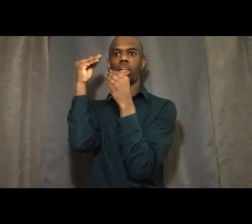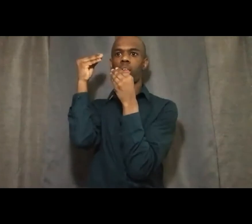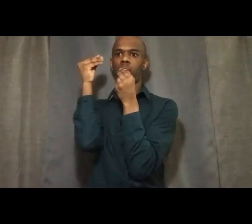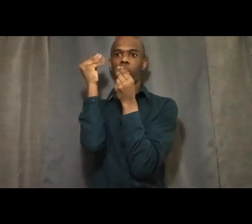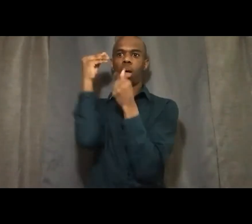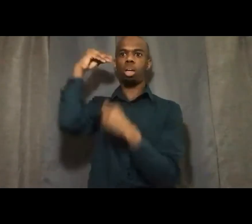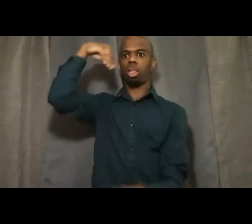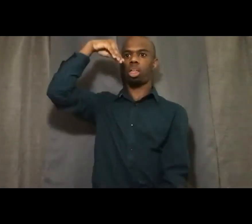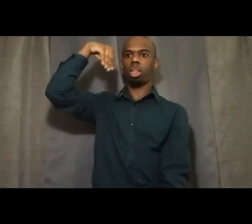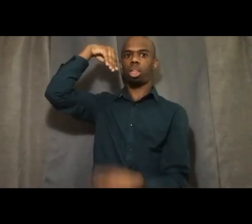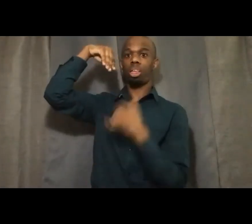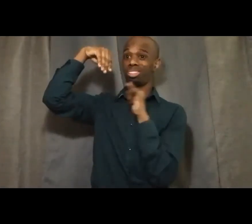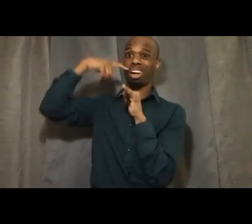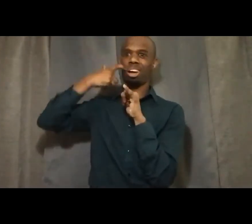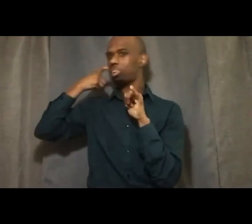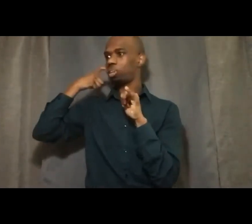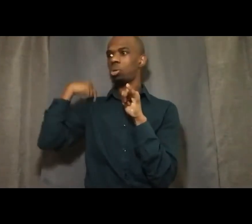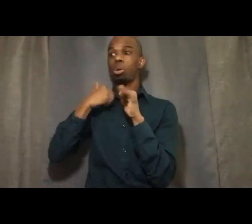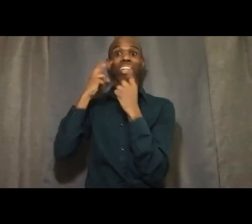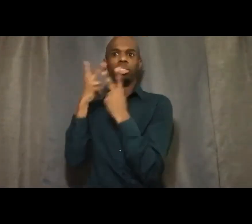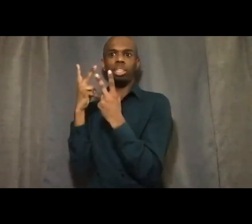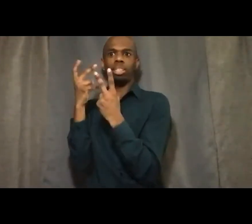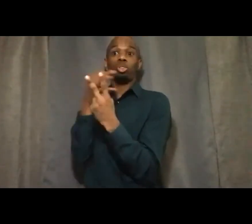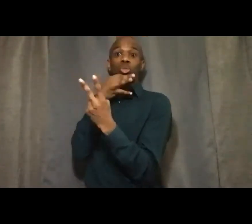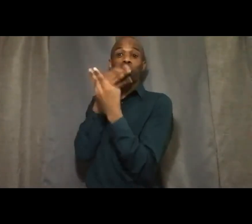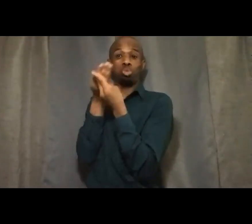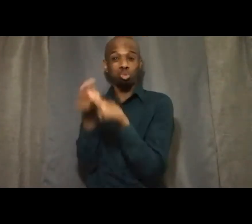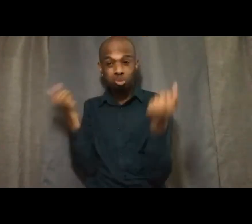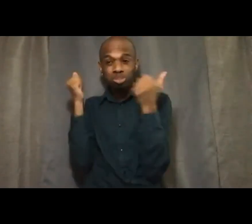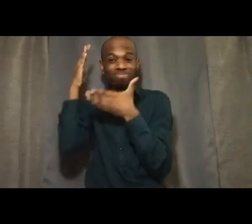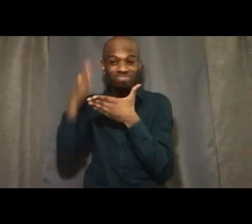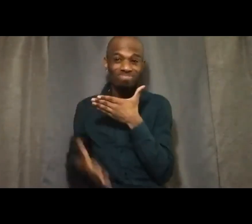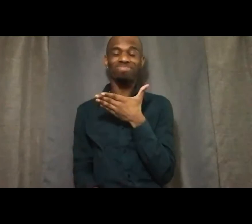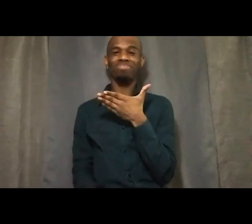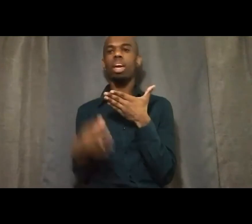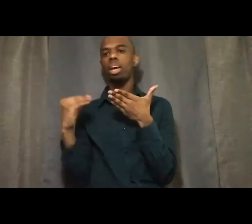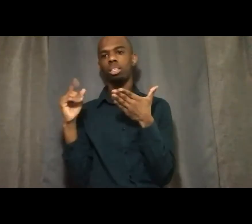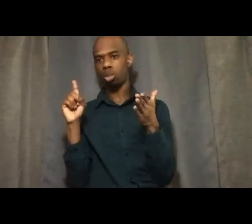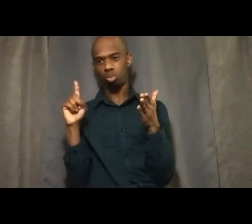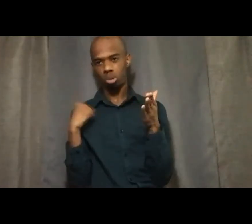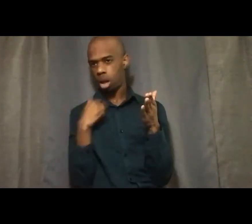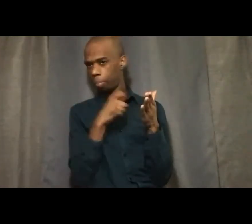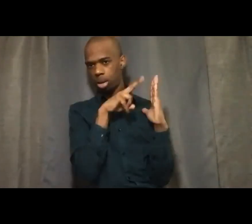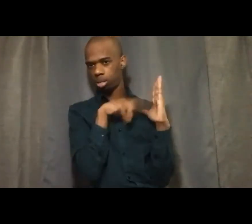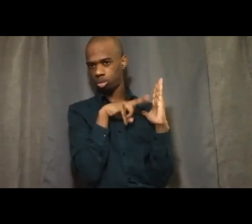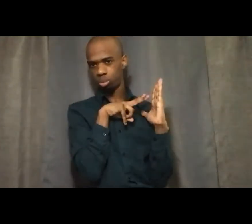No, I'm not reading that book. Yolanda we're not reading that book. Don't give the Koch brothers any money, one of them is dead.